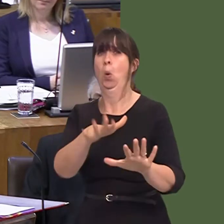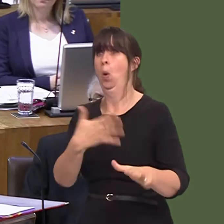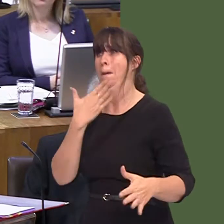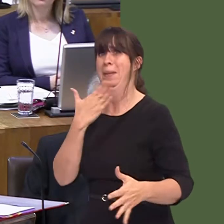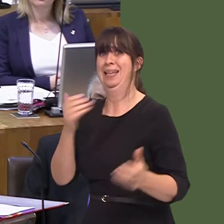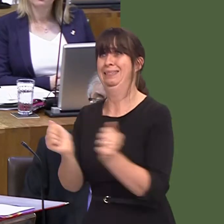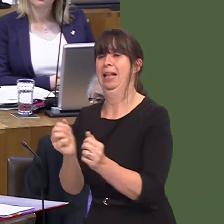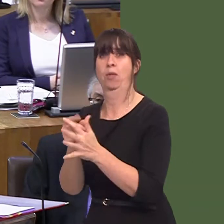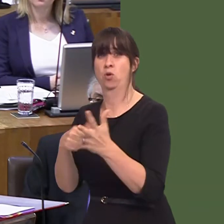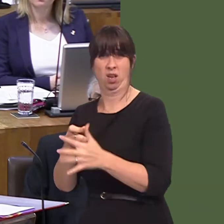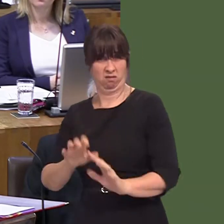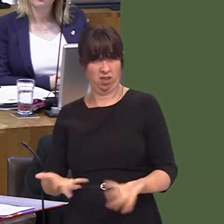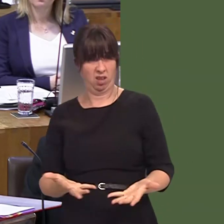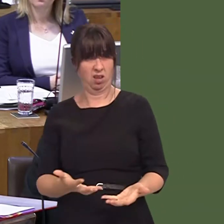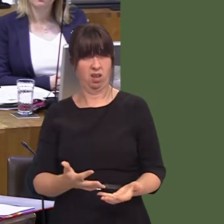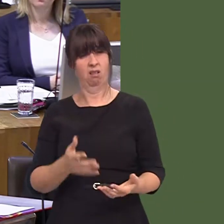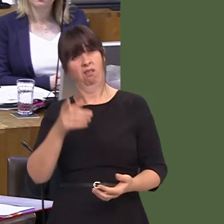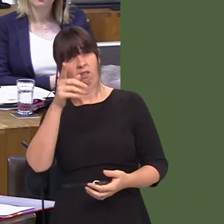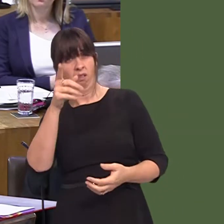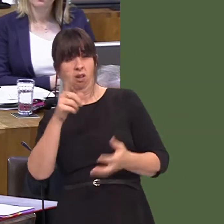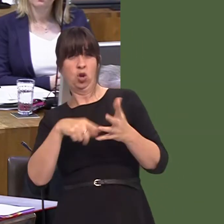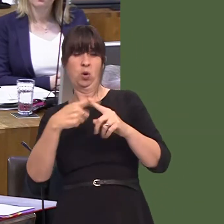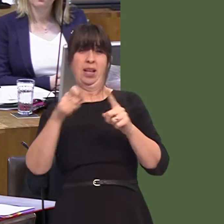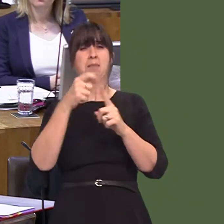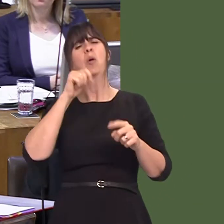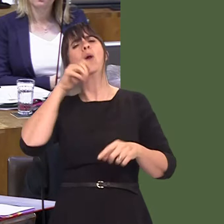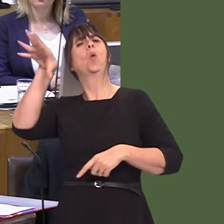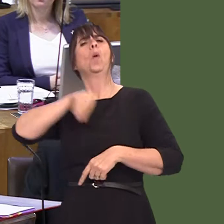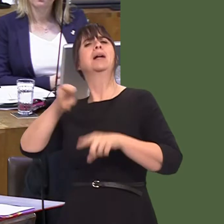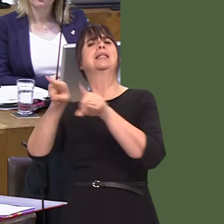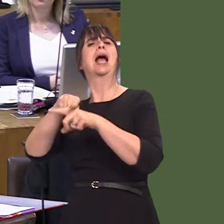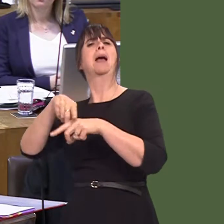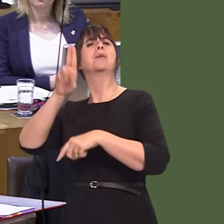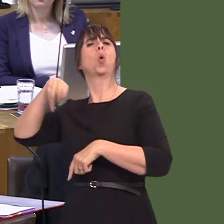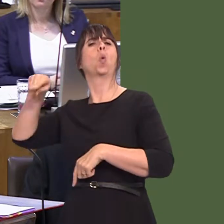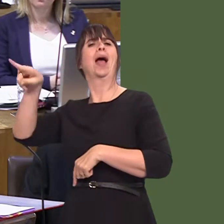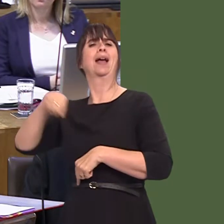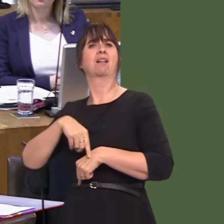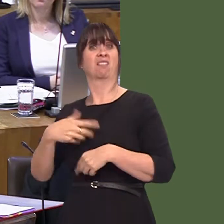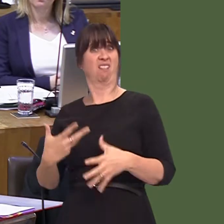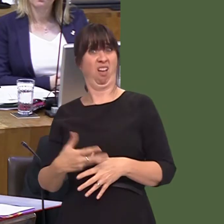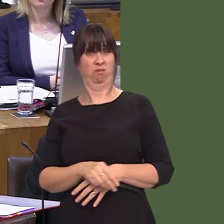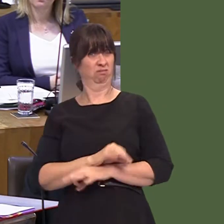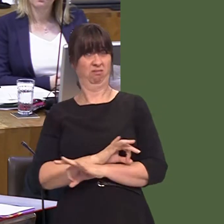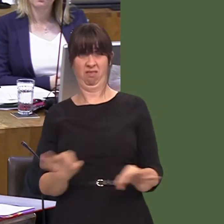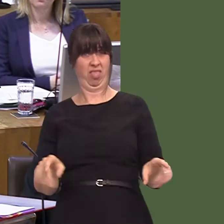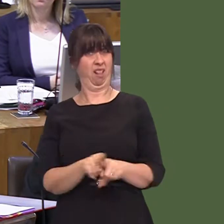We were told by his own party leader that the UK could look more like Norway, but now weíre told it shouldnít look like Norway at all.